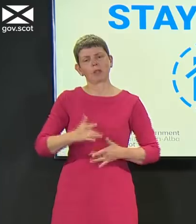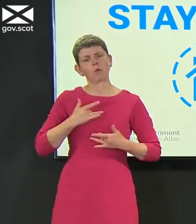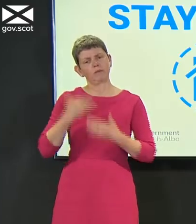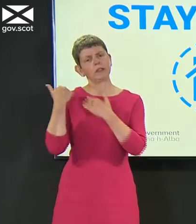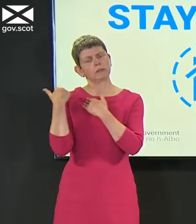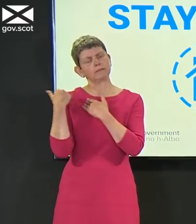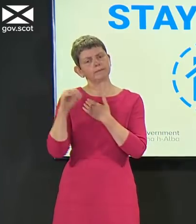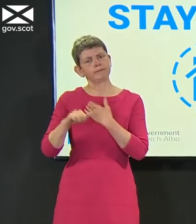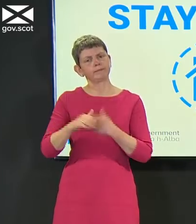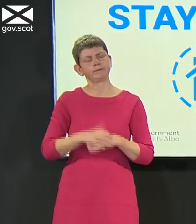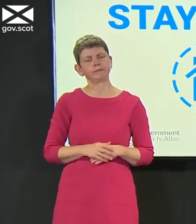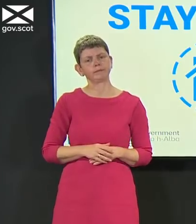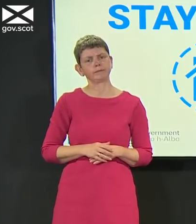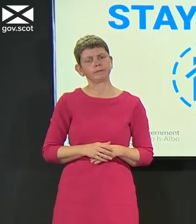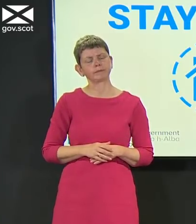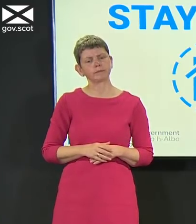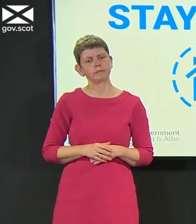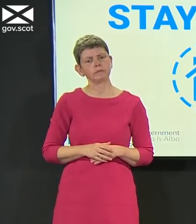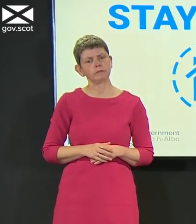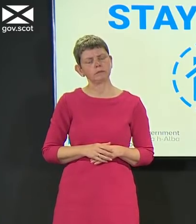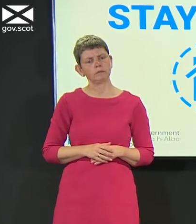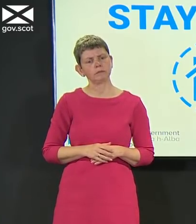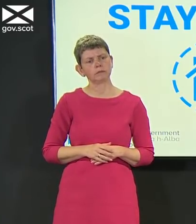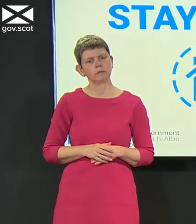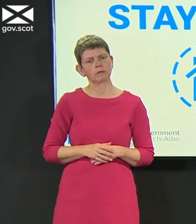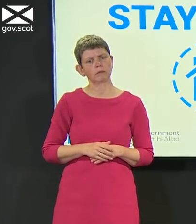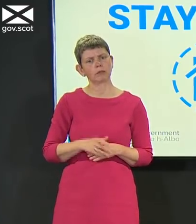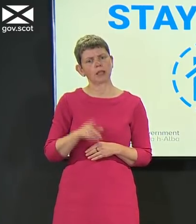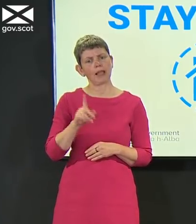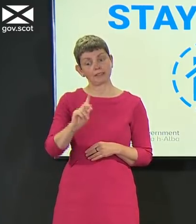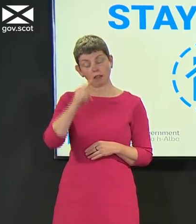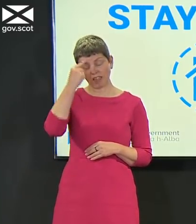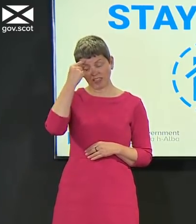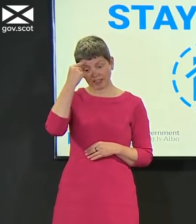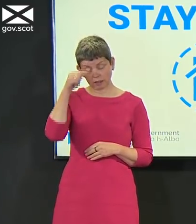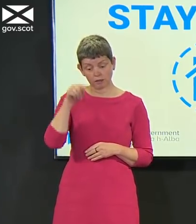make there and i think uh we're still the first of the UK governments to give this commitment